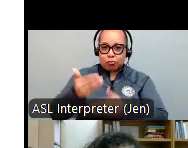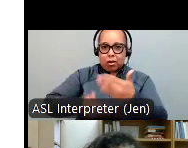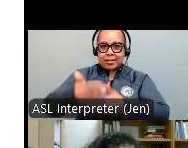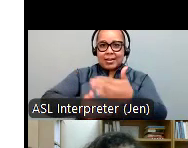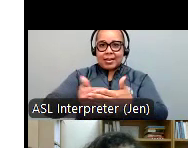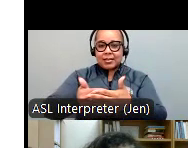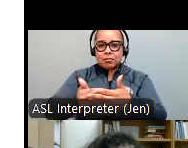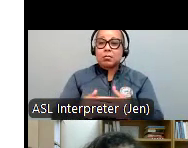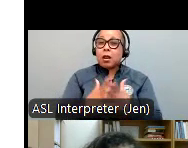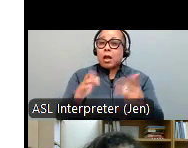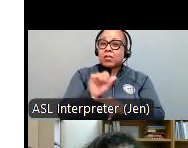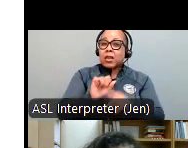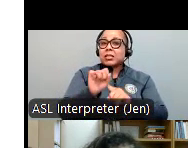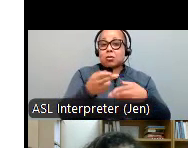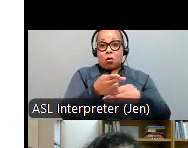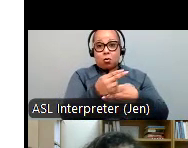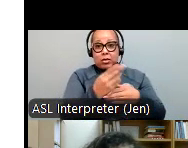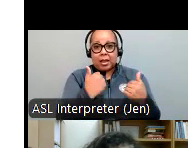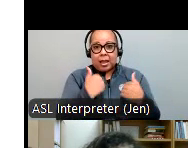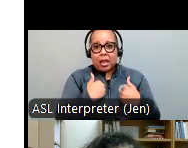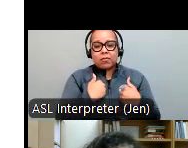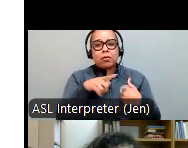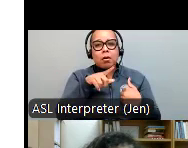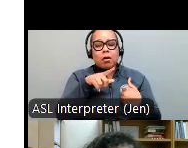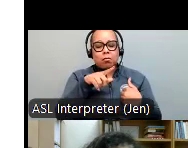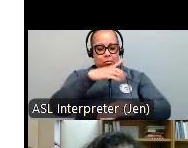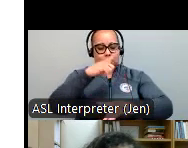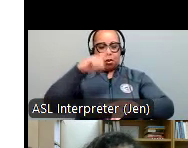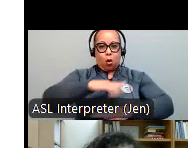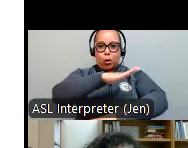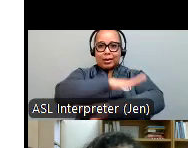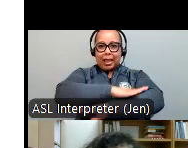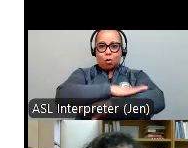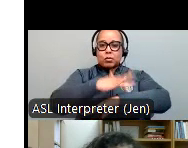a lot of cases, hotels do have a lower counter space for check-in. Those should definitely be